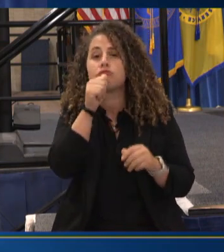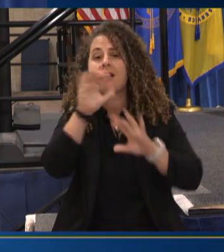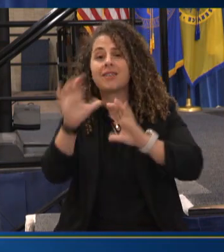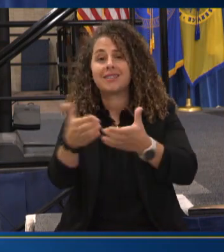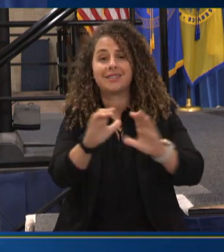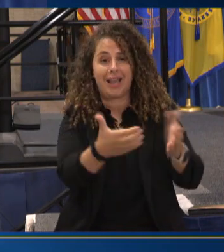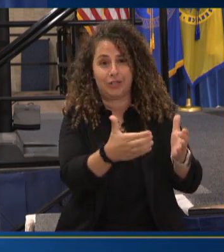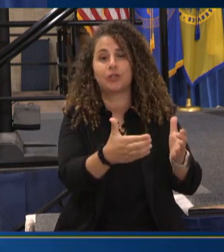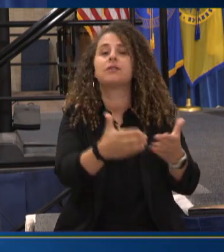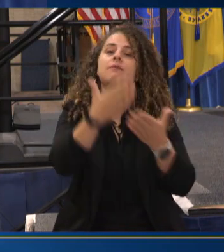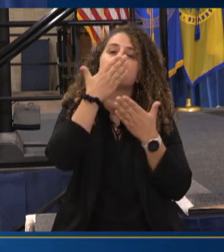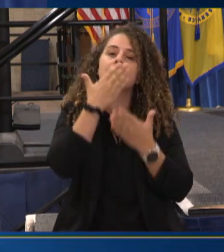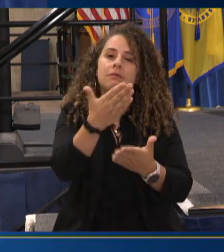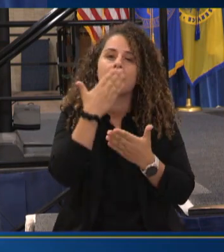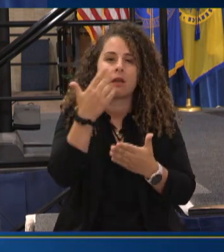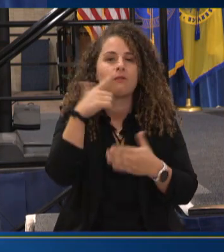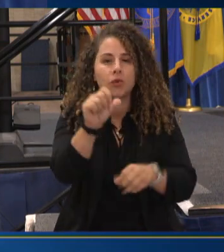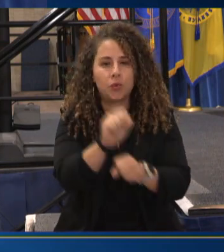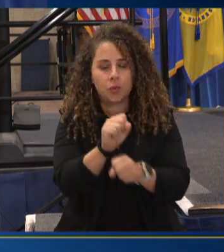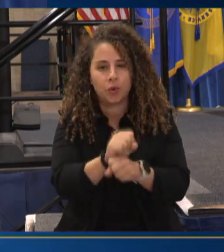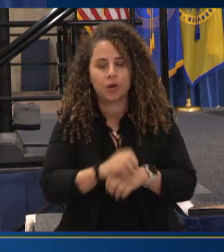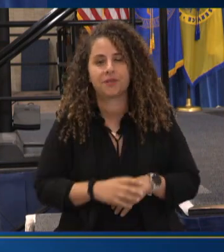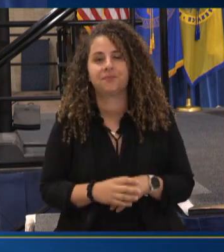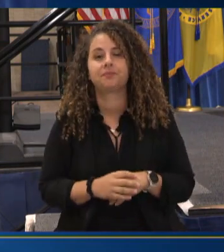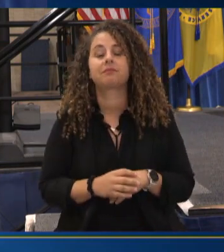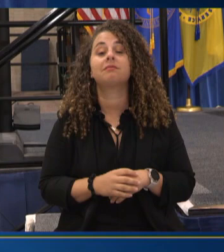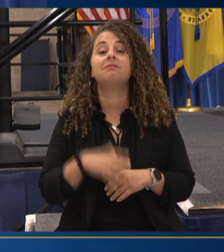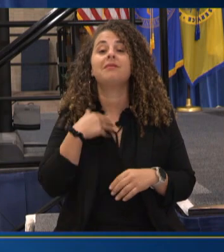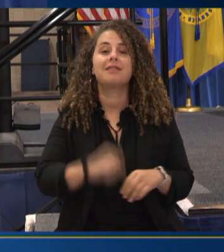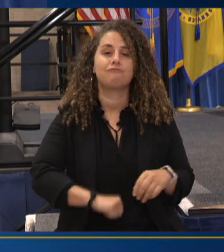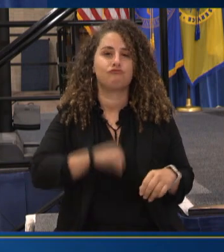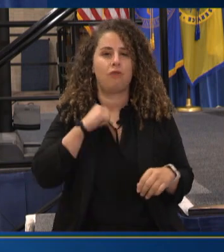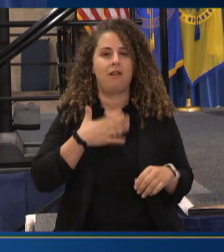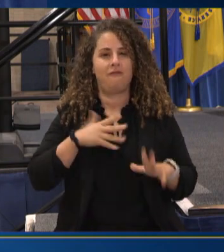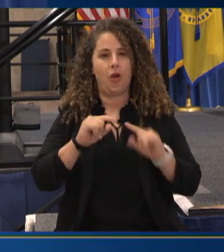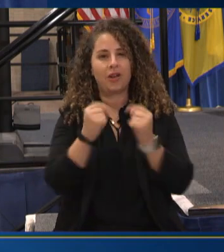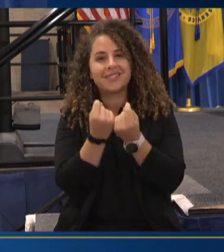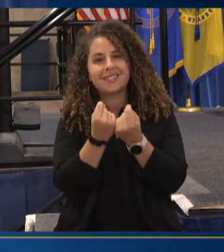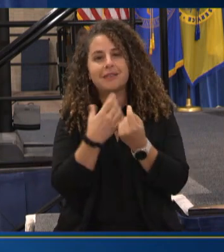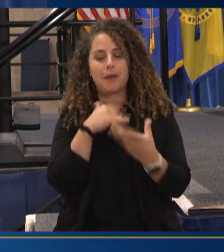So thank you for what you do, and I'm just so proud of our team in being a partner